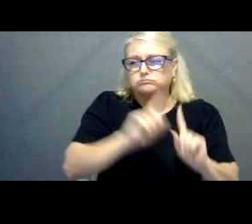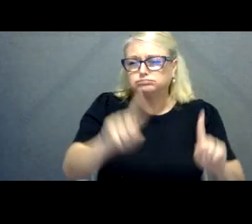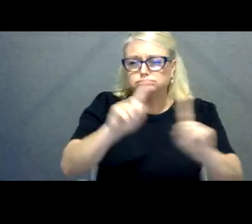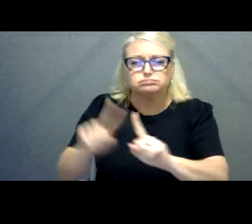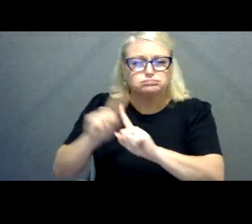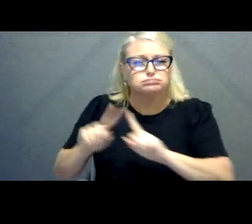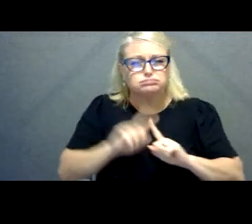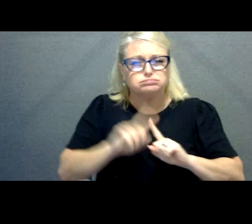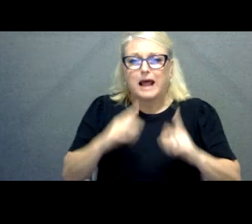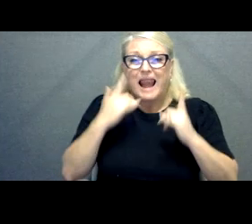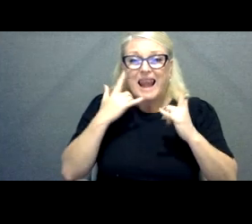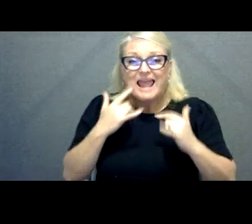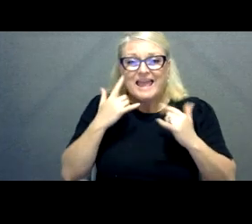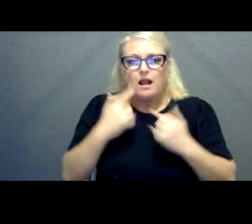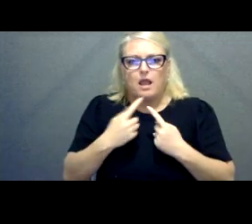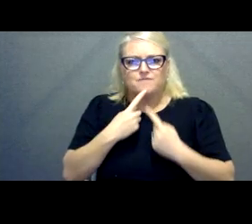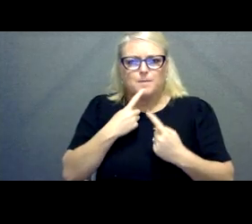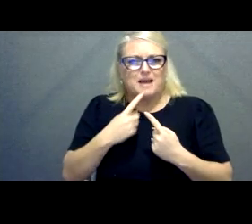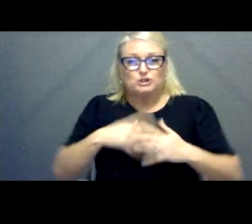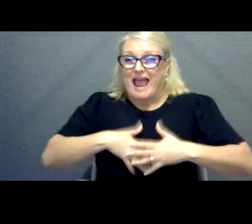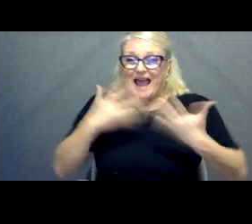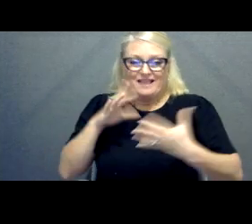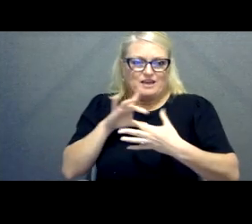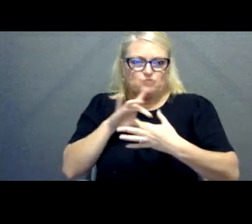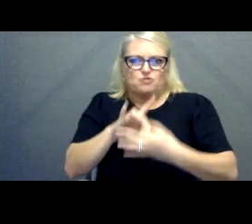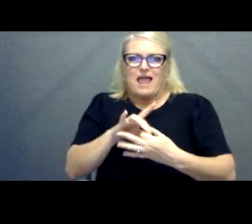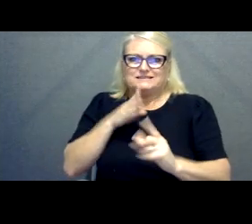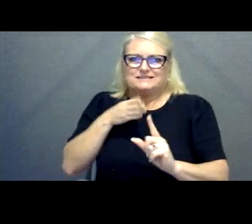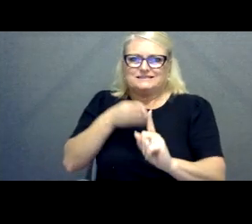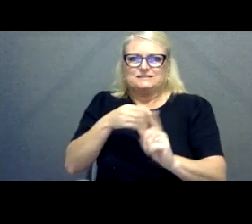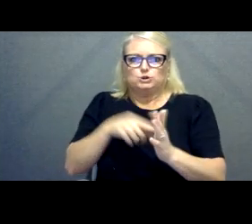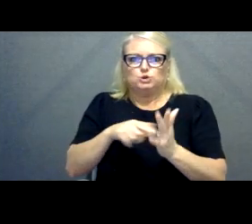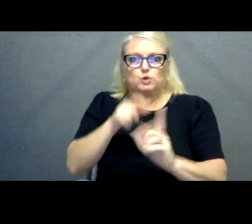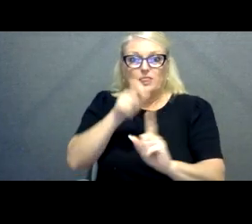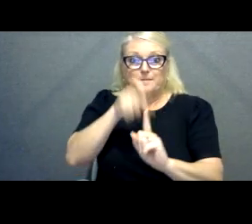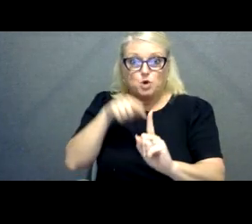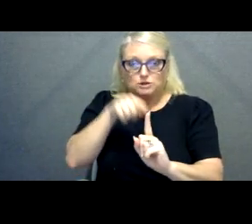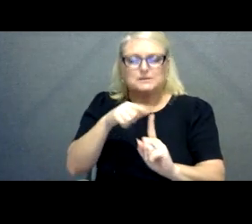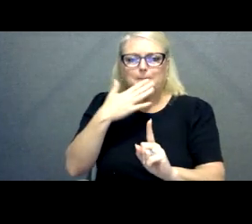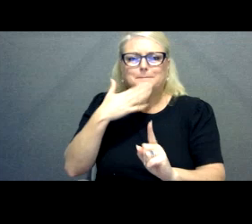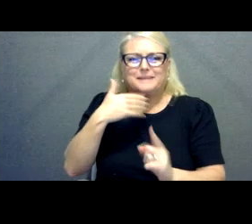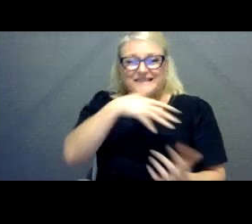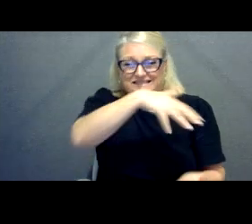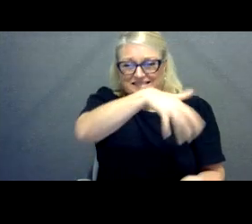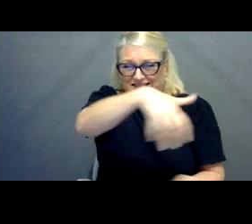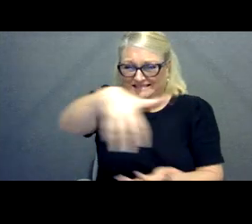we're assessing a client's application of aid and if you want some more detailed information we do